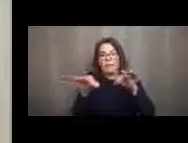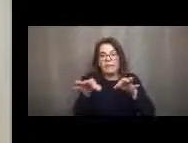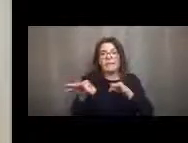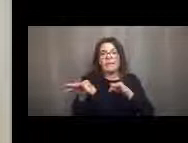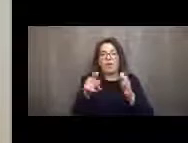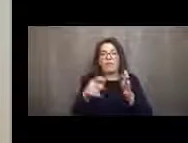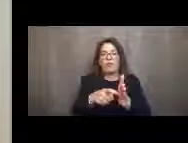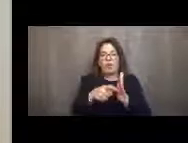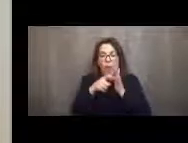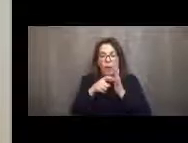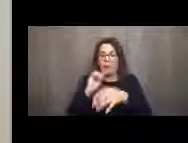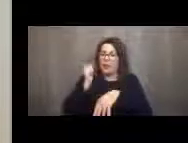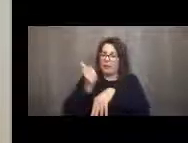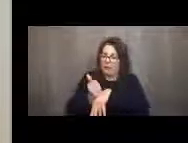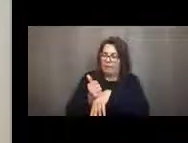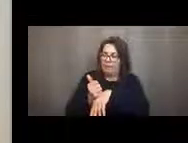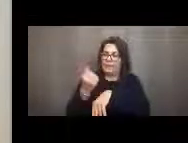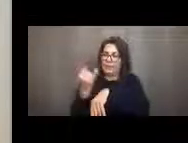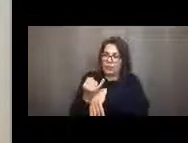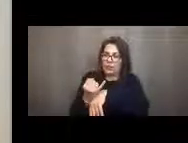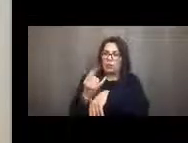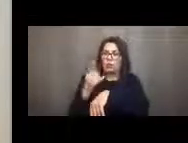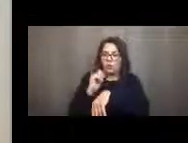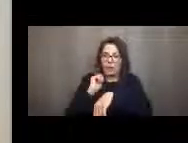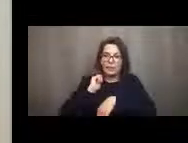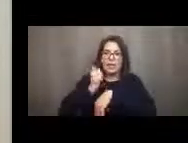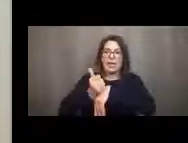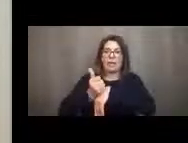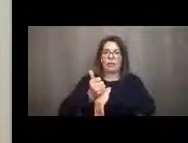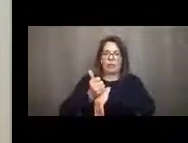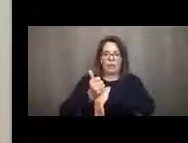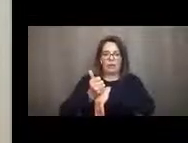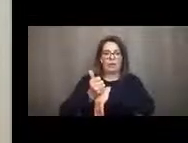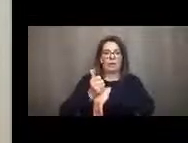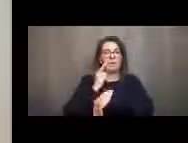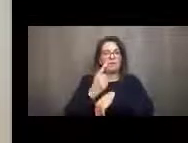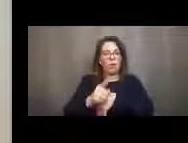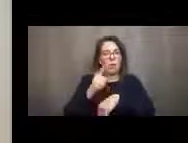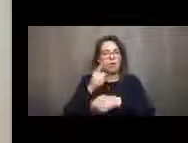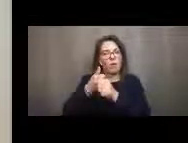that Institutions must implement to comply with the regulation.